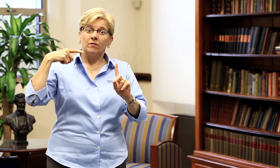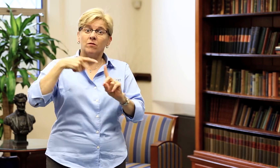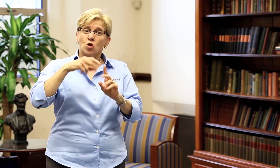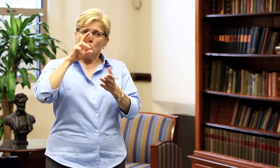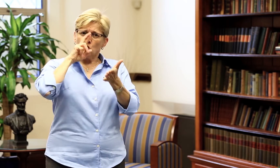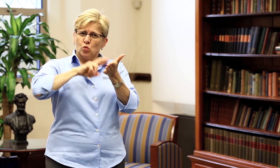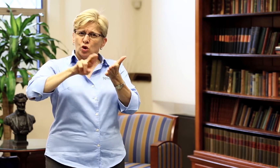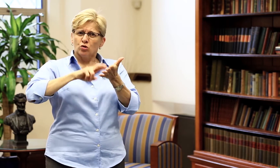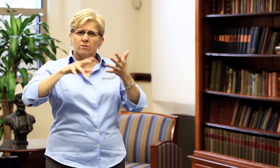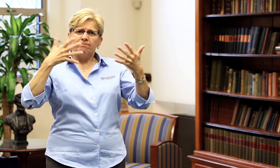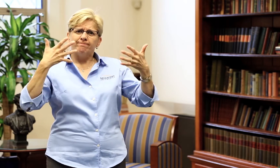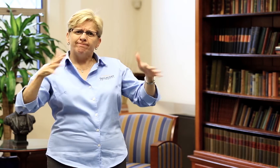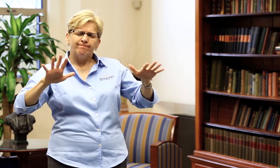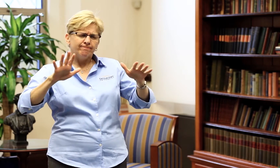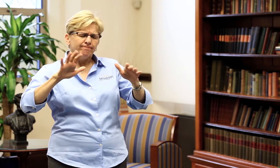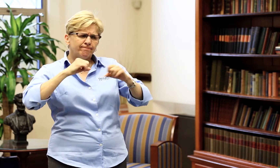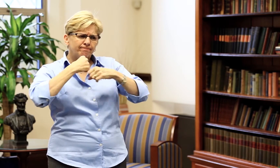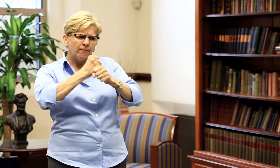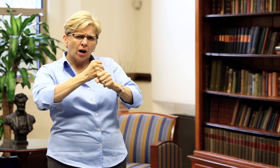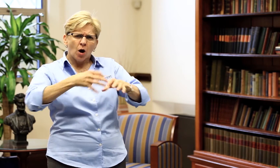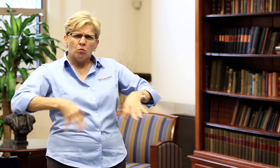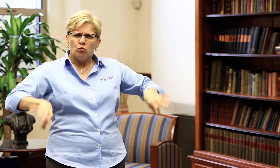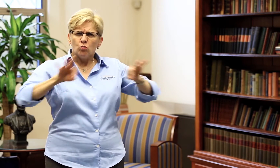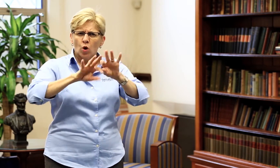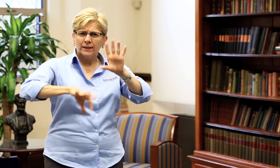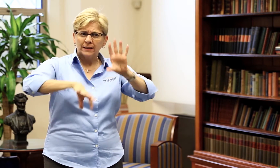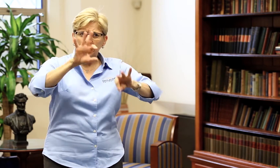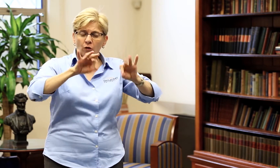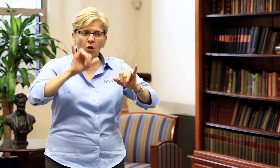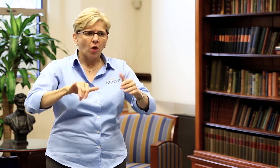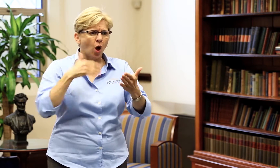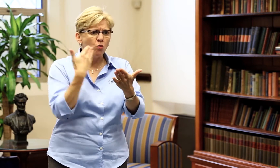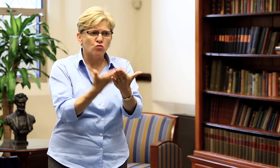Researchers have made important discoveries which prove that